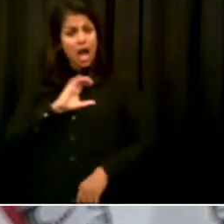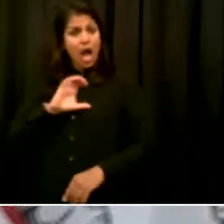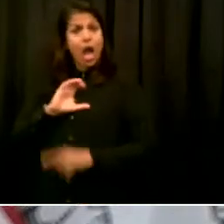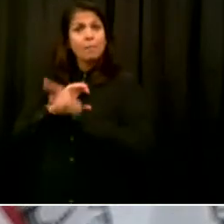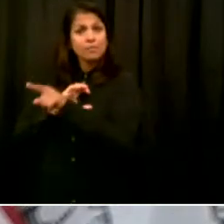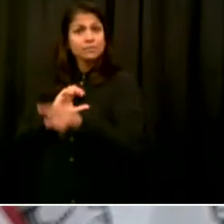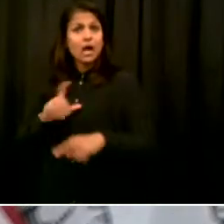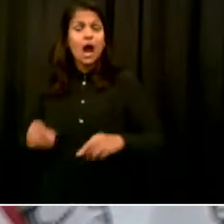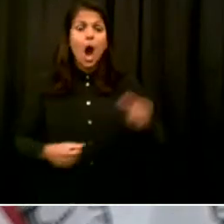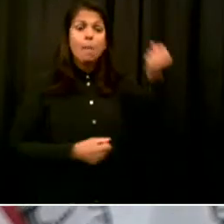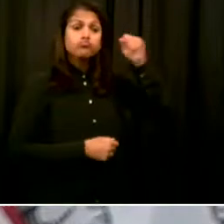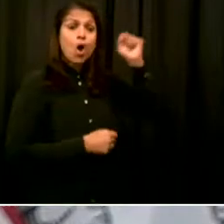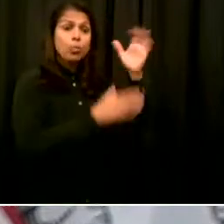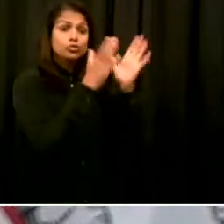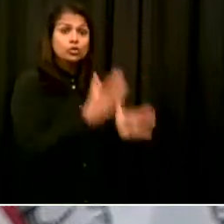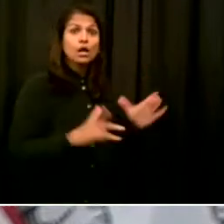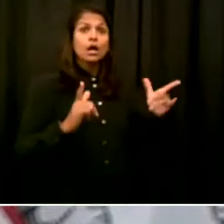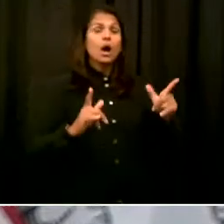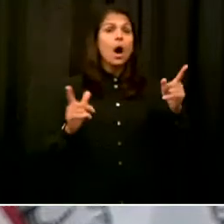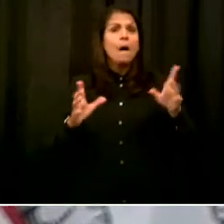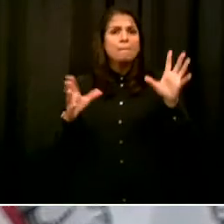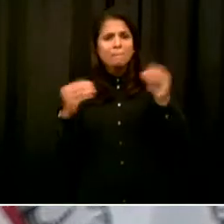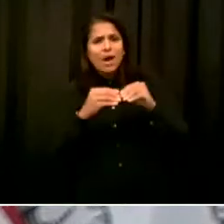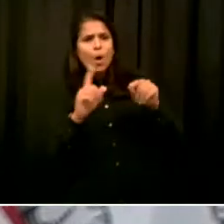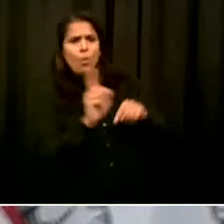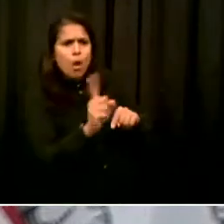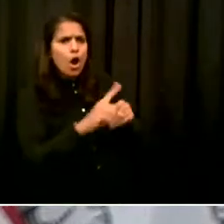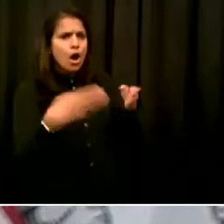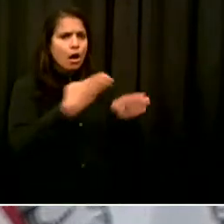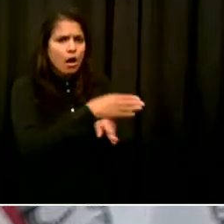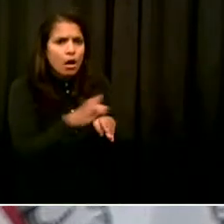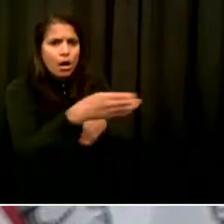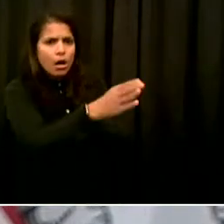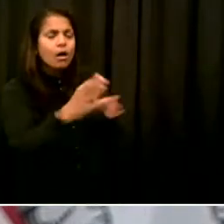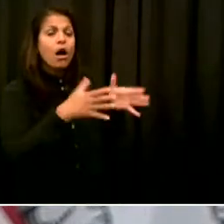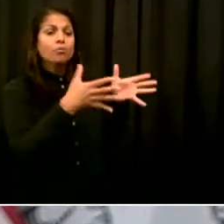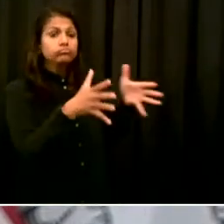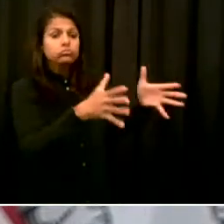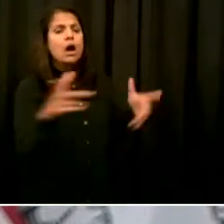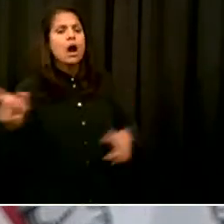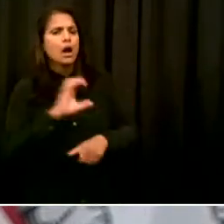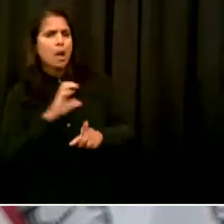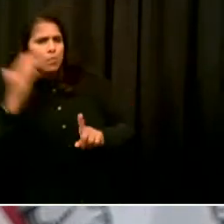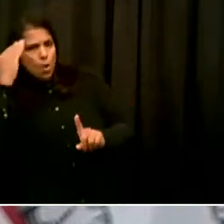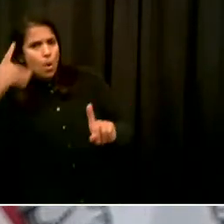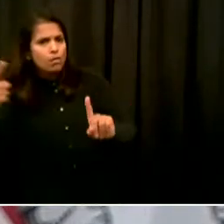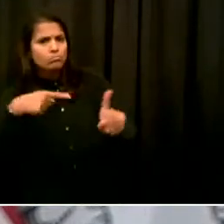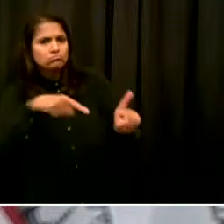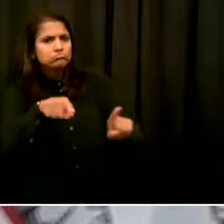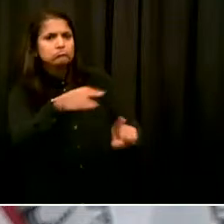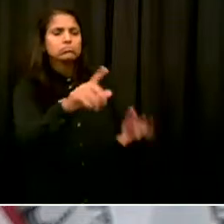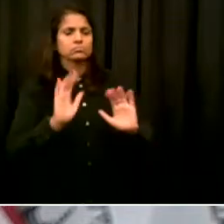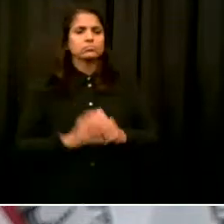THEY WORK TOU THE ROOTS AND TH POLICE STAND BACK AND THHY E ACCOMPANY ON THE SIDE OR AT THE